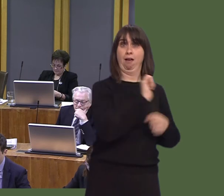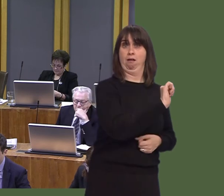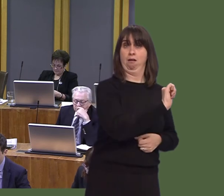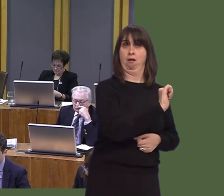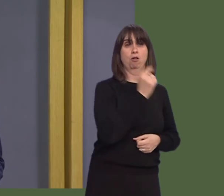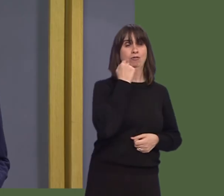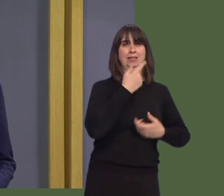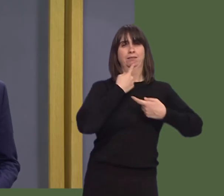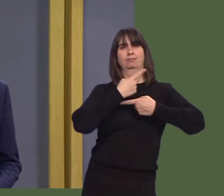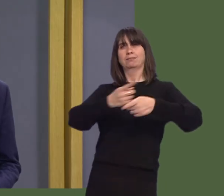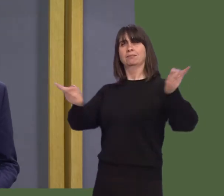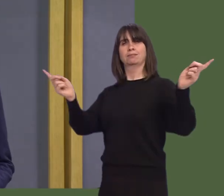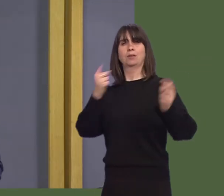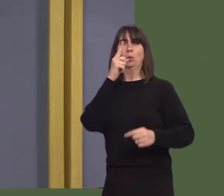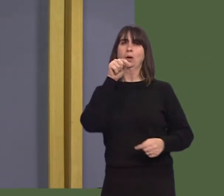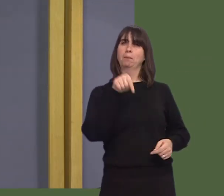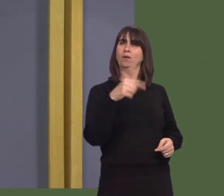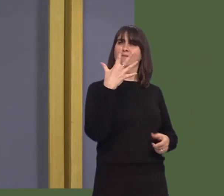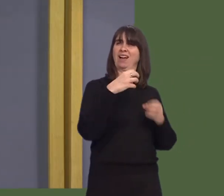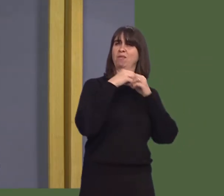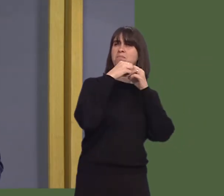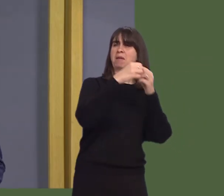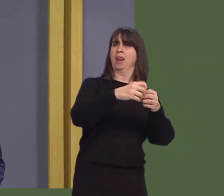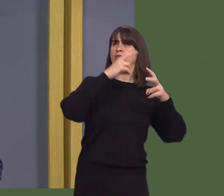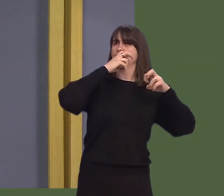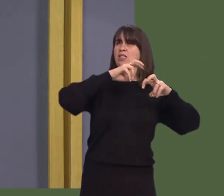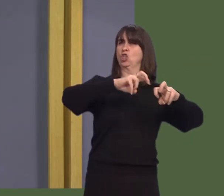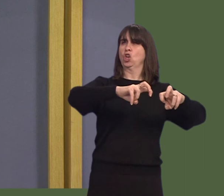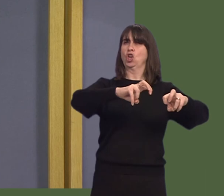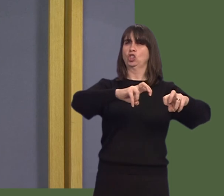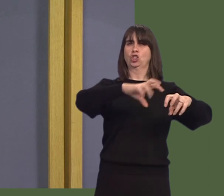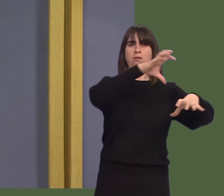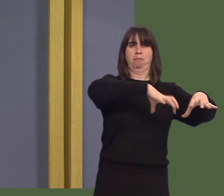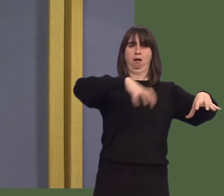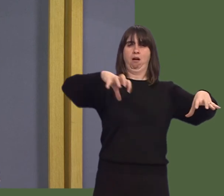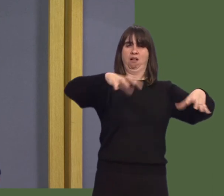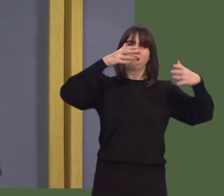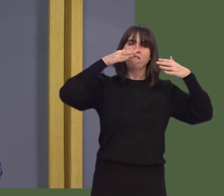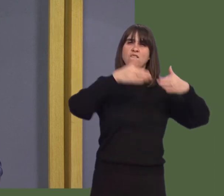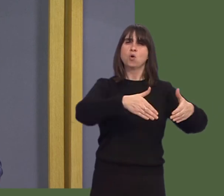We recently consulted on a revised code of practice for the welfare of dogs.